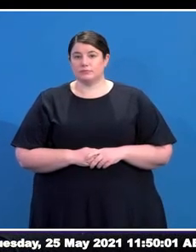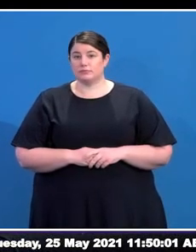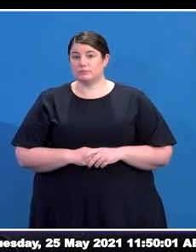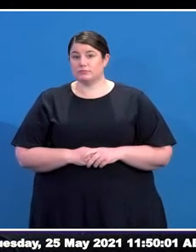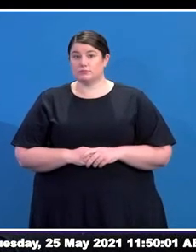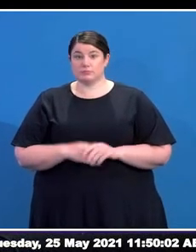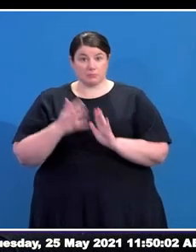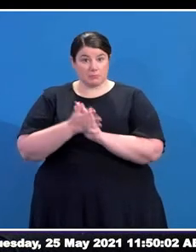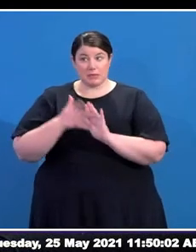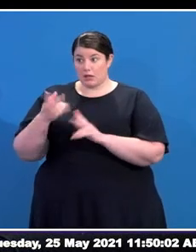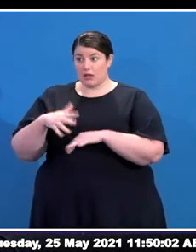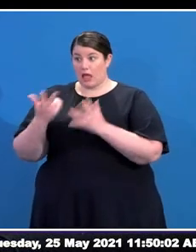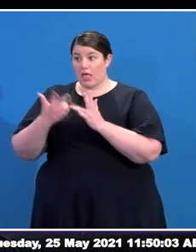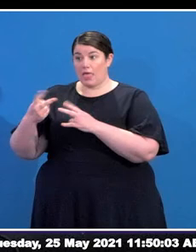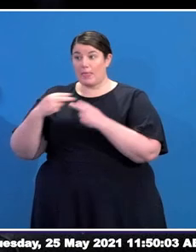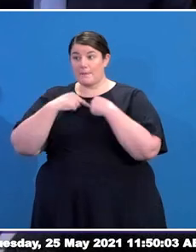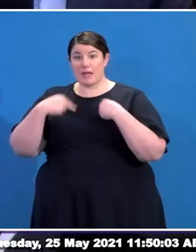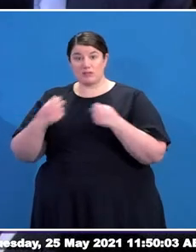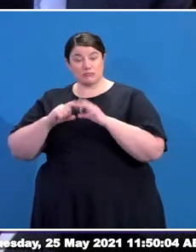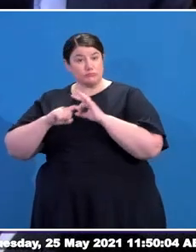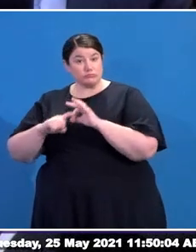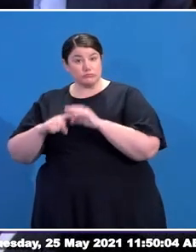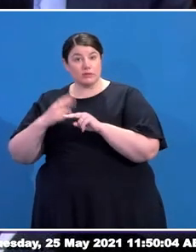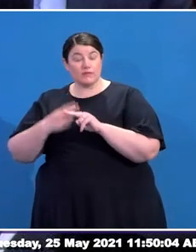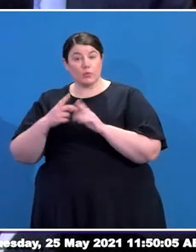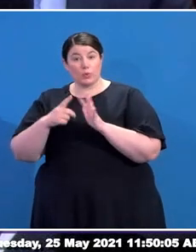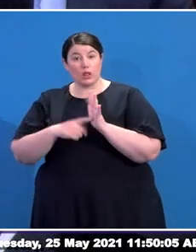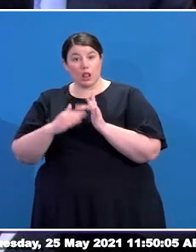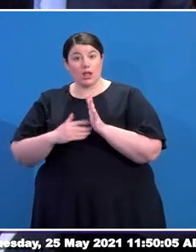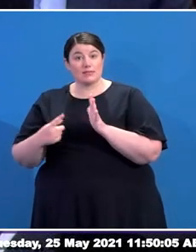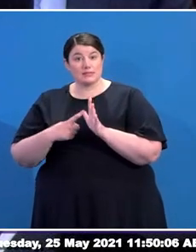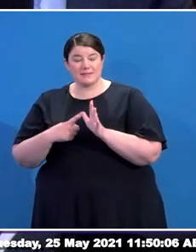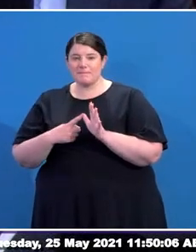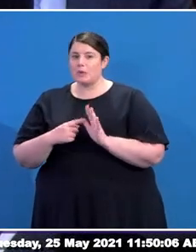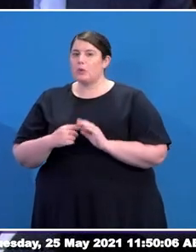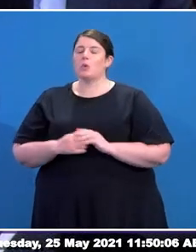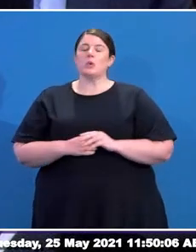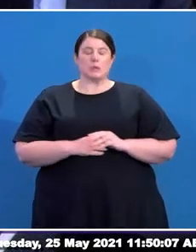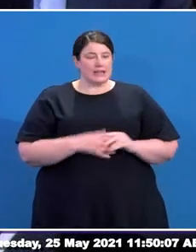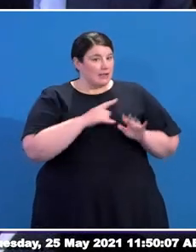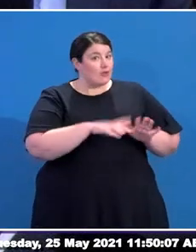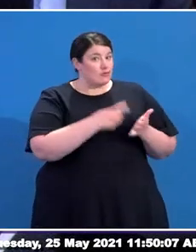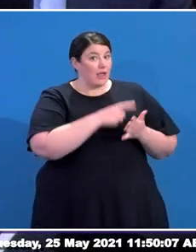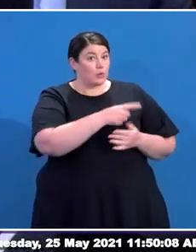wishes to ask Eliza questions? No, but I might need you, Chair, to double check with my colleagues that that is the case.